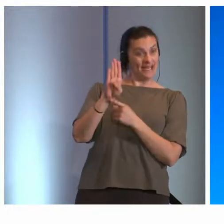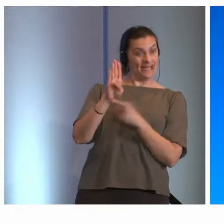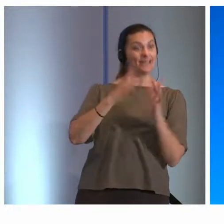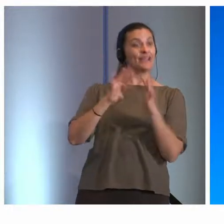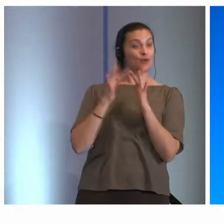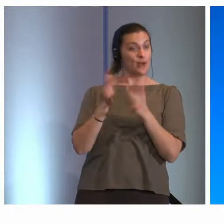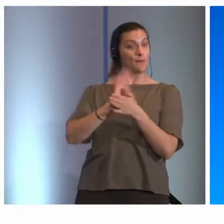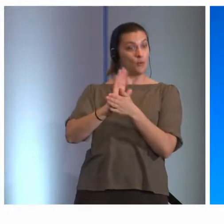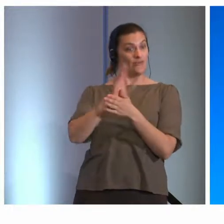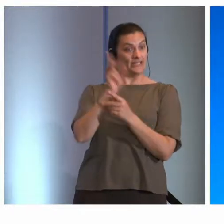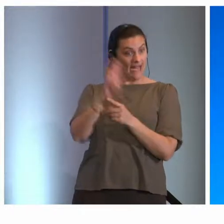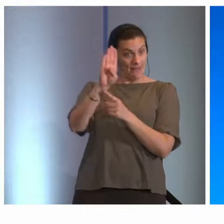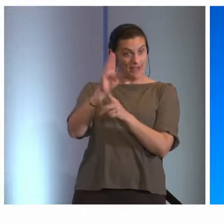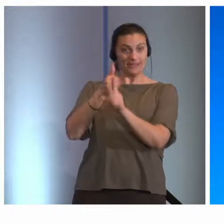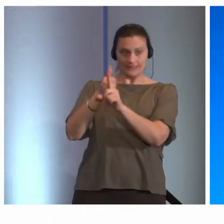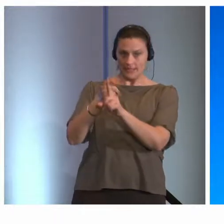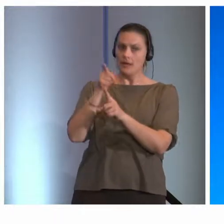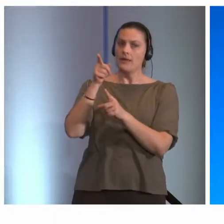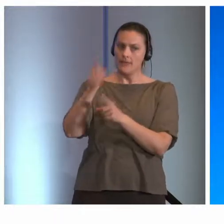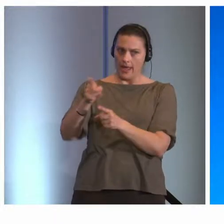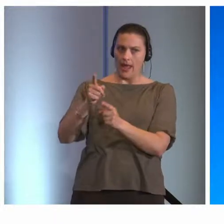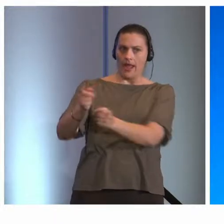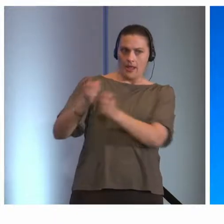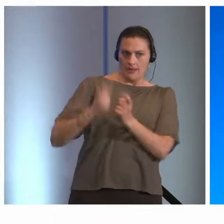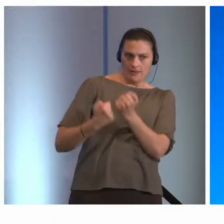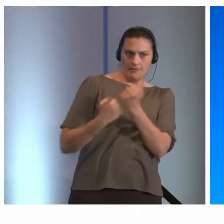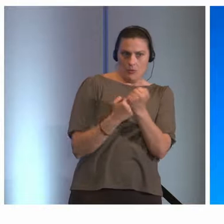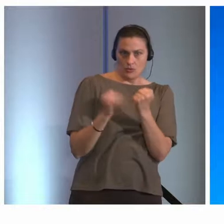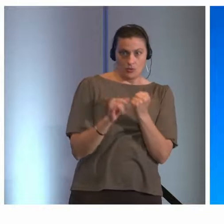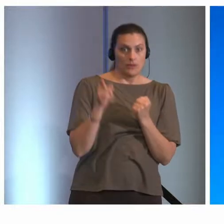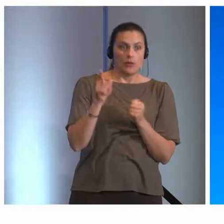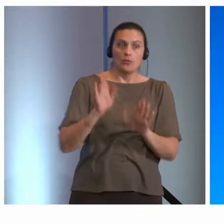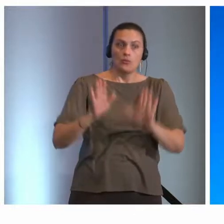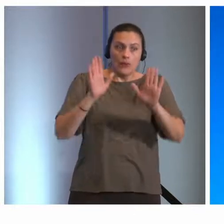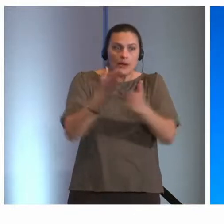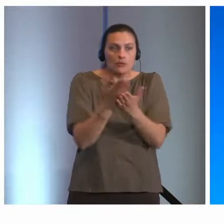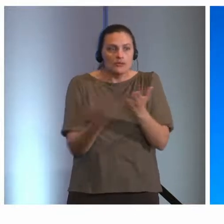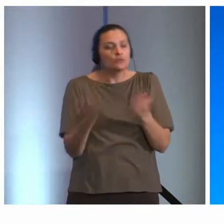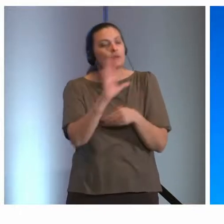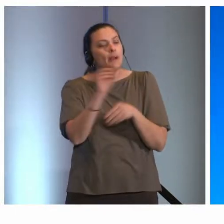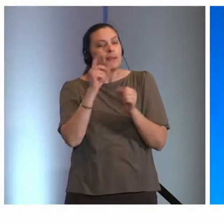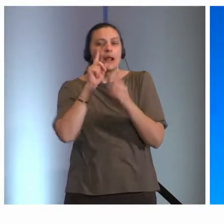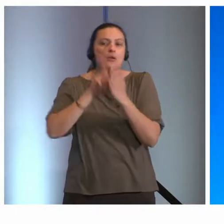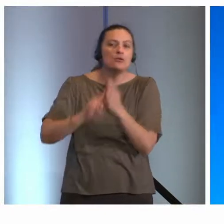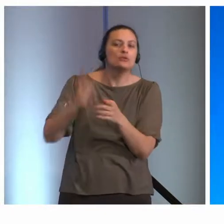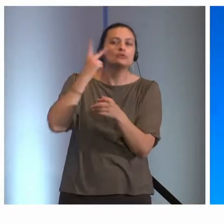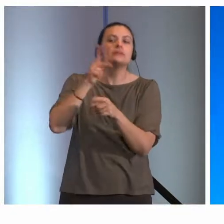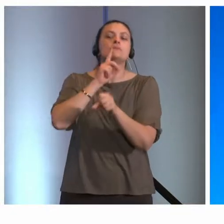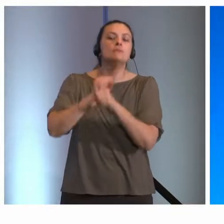IMDB credit is given to every one of our performers and advocates that appeared in this piece, so IMDB, the Internet